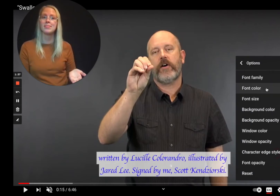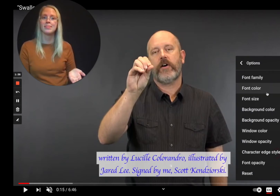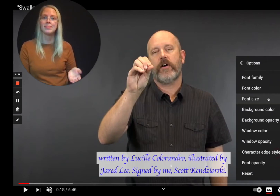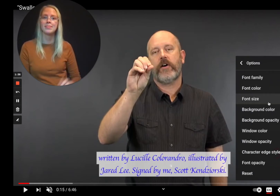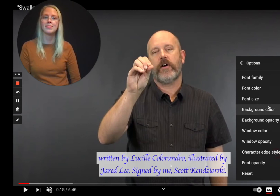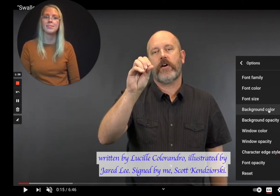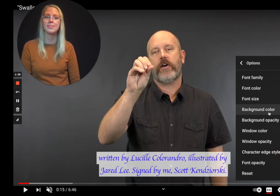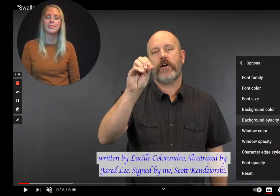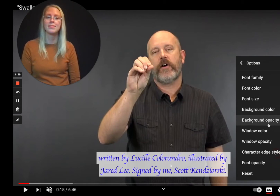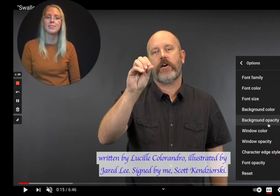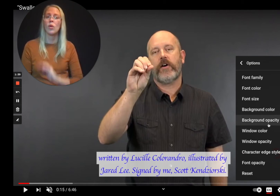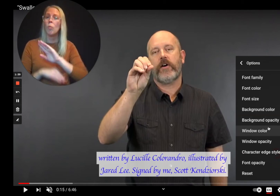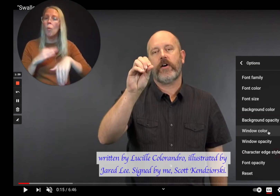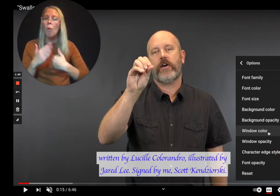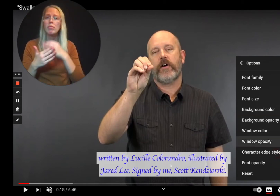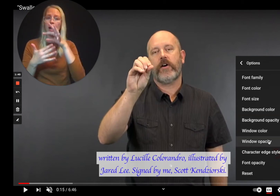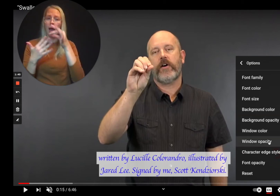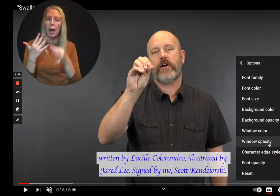all of these different features will change the captions.